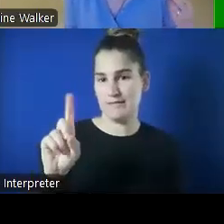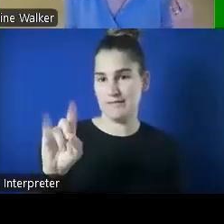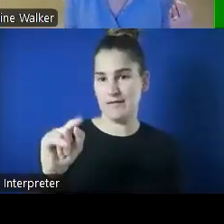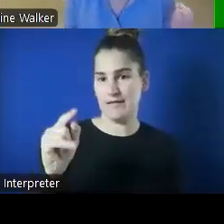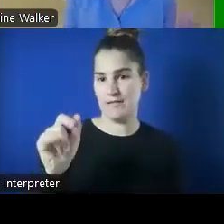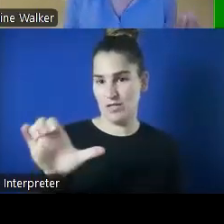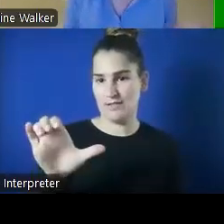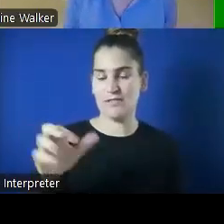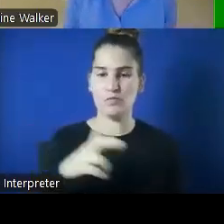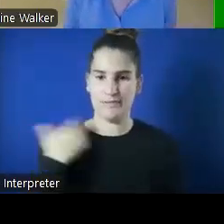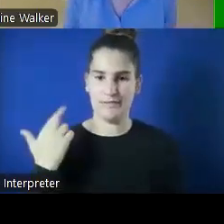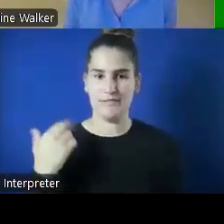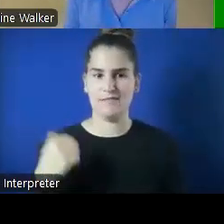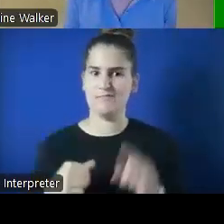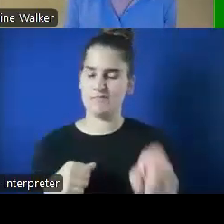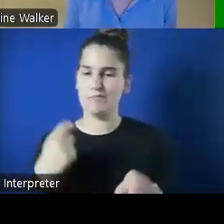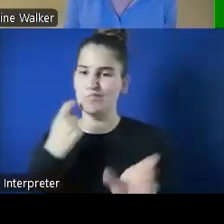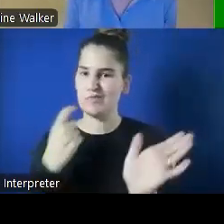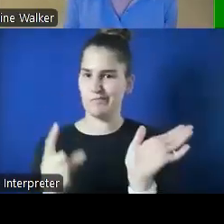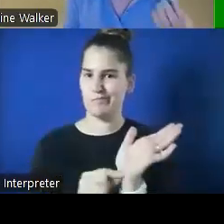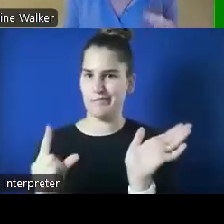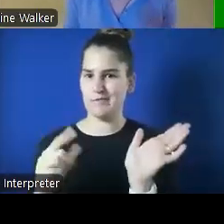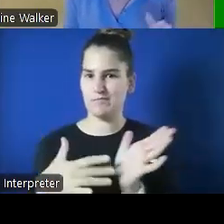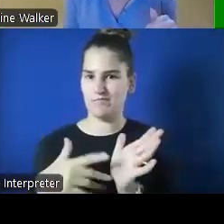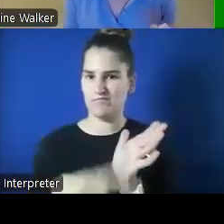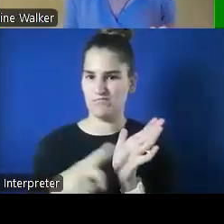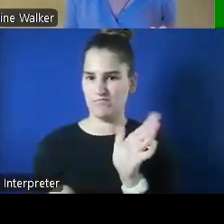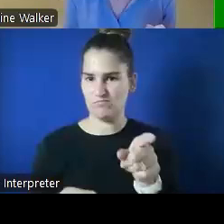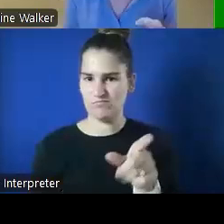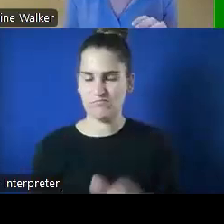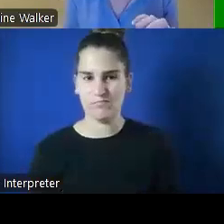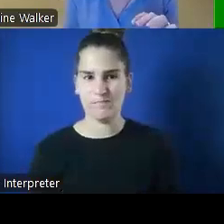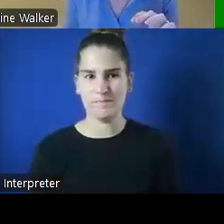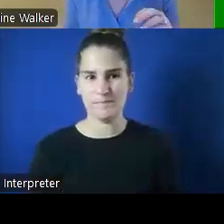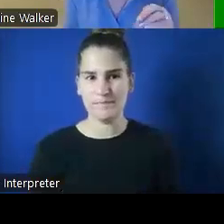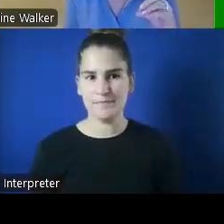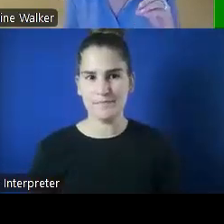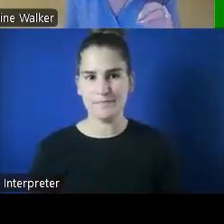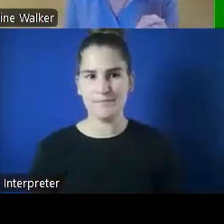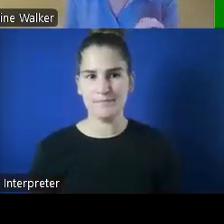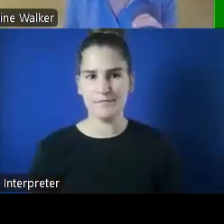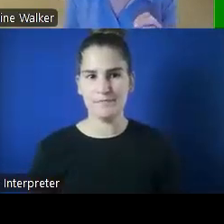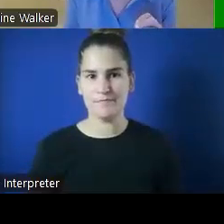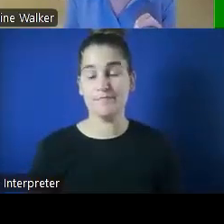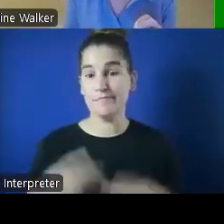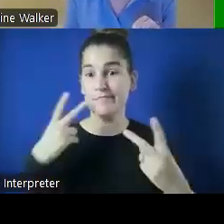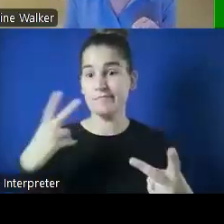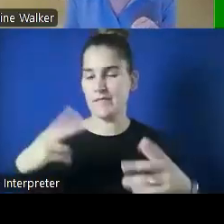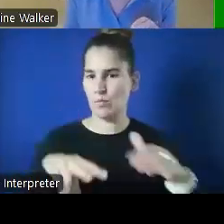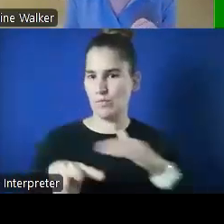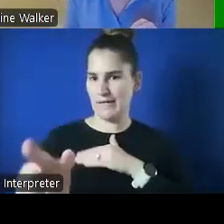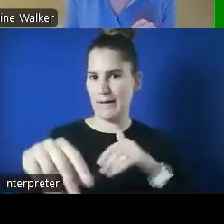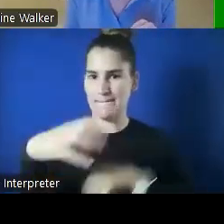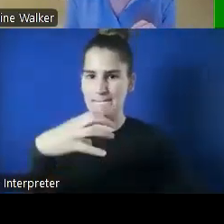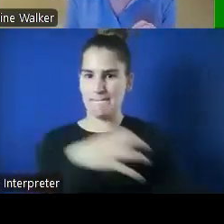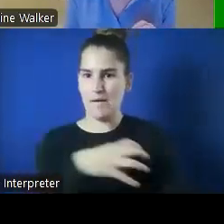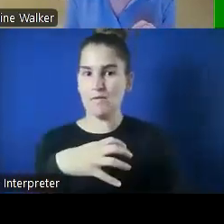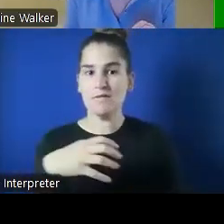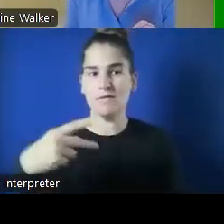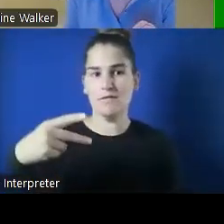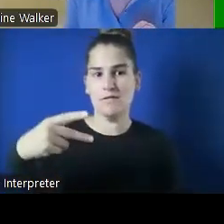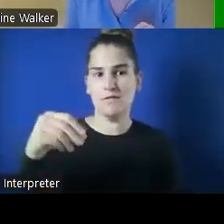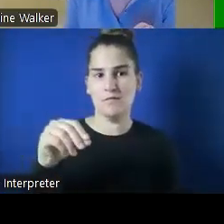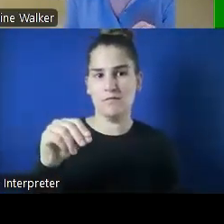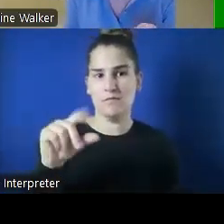from a very recently published study looking at the predictive power of polyenic risk scores